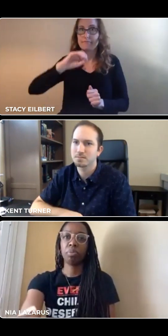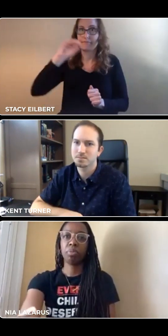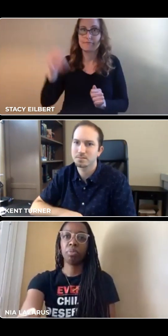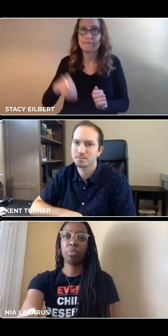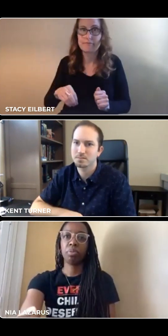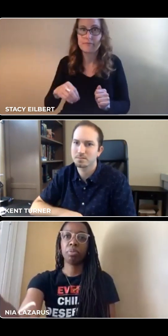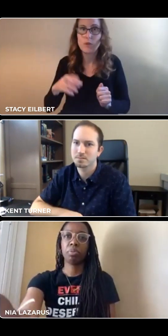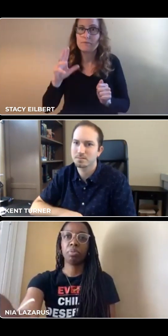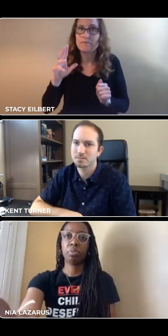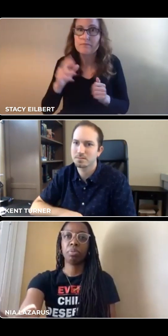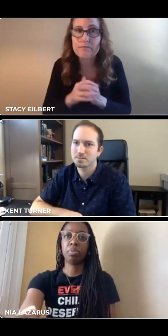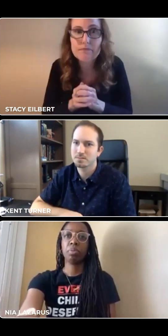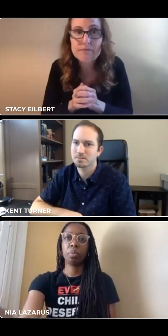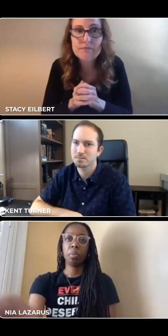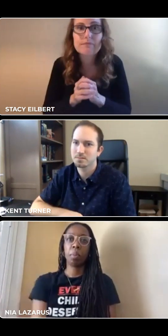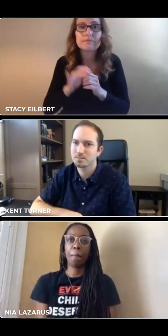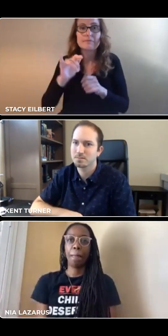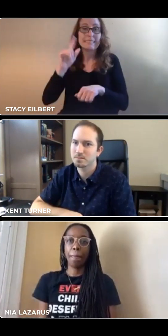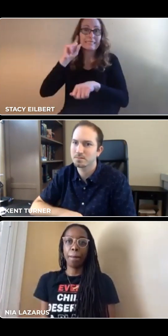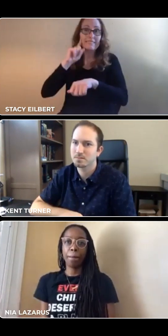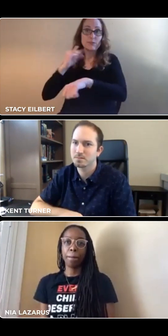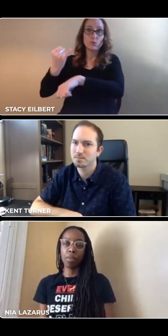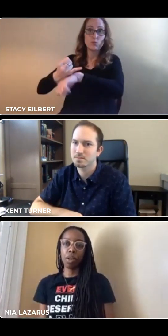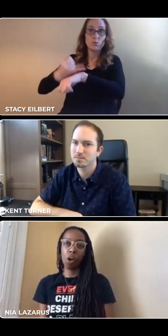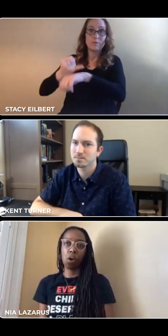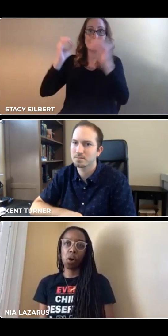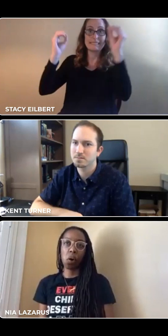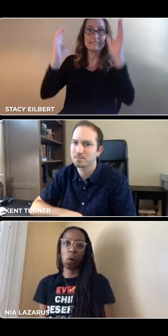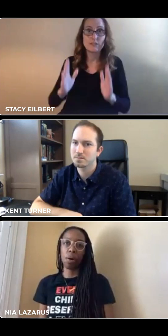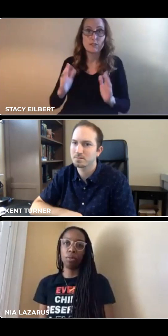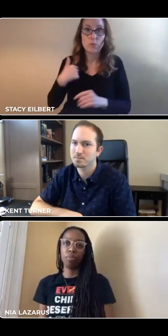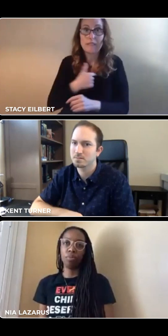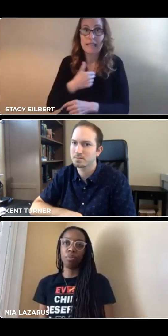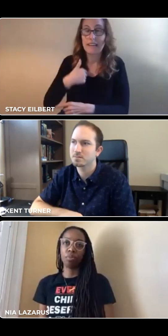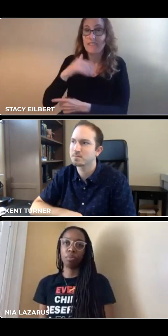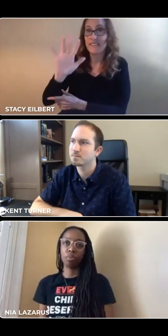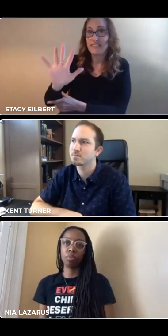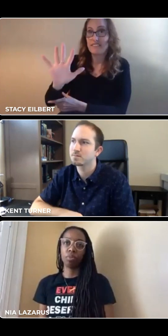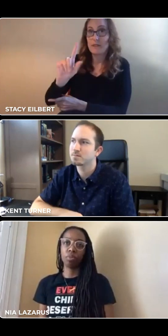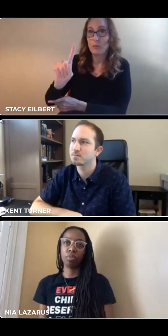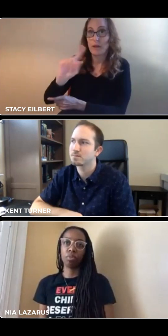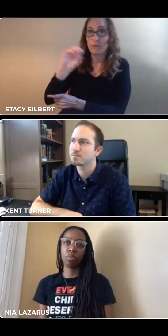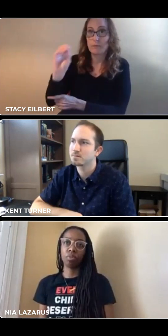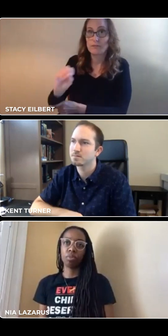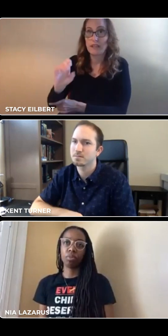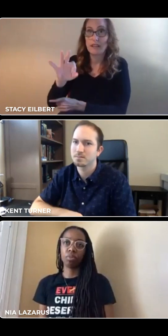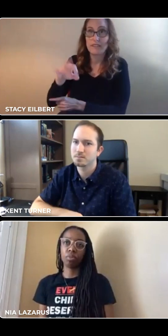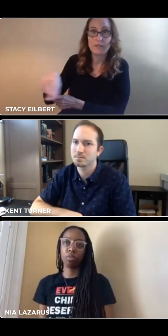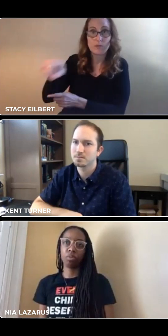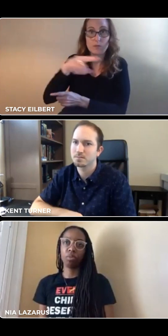Looks like we mostly have Deaf School Educators, with the highest percentage